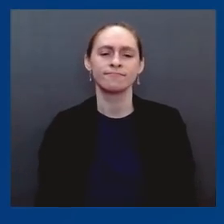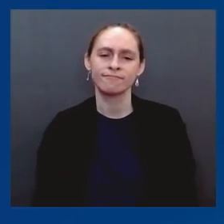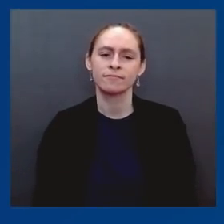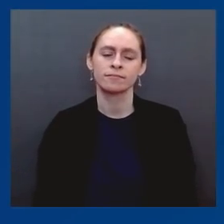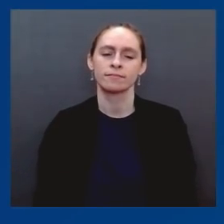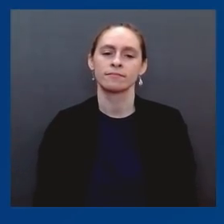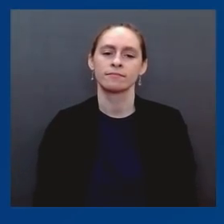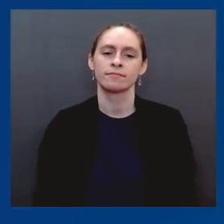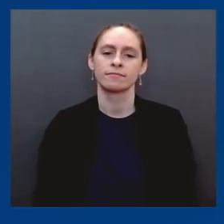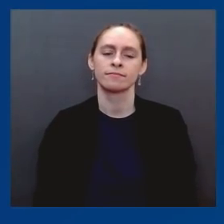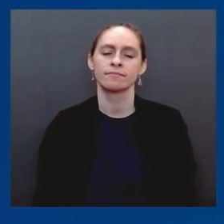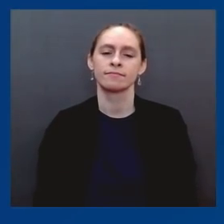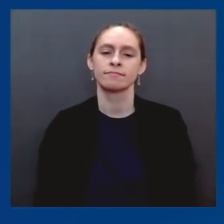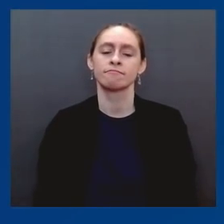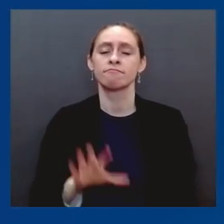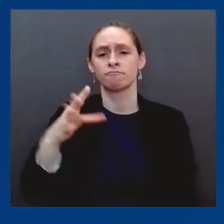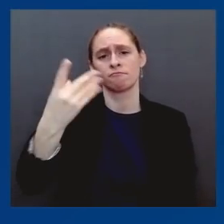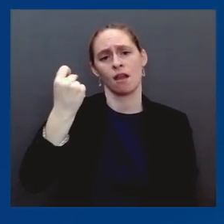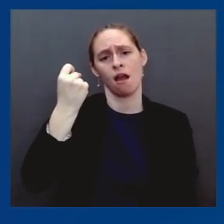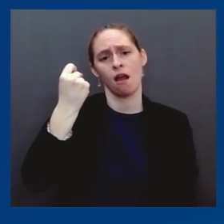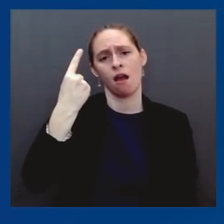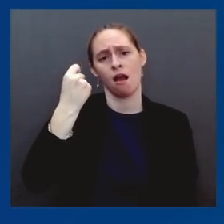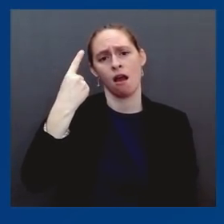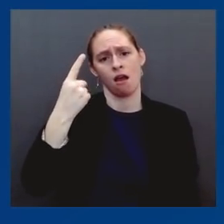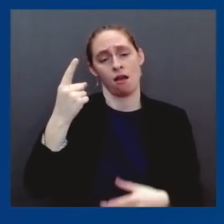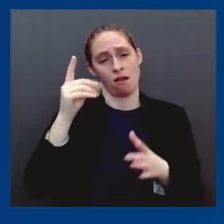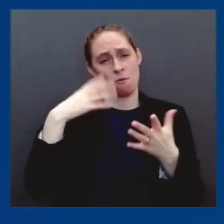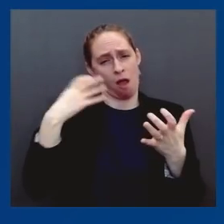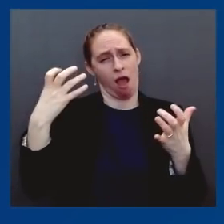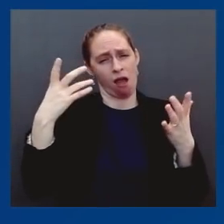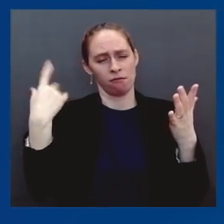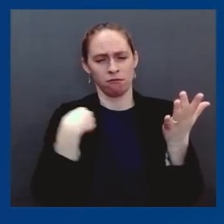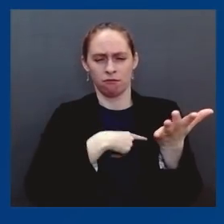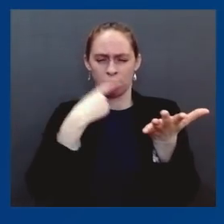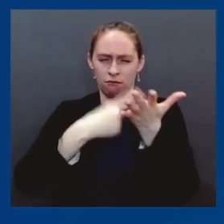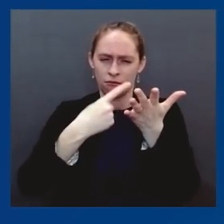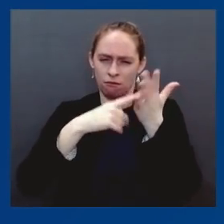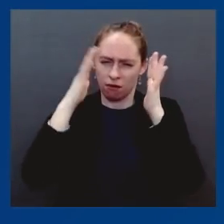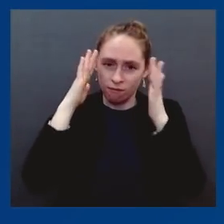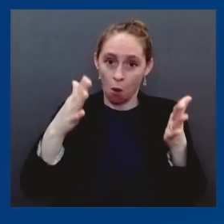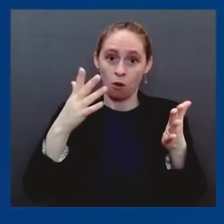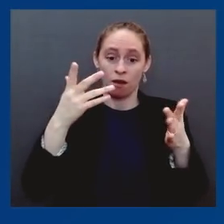The seven-day average of hospitalizations -- admissions is about 9,000 per day,